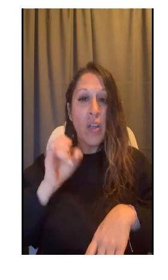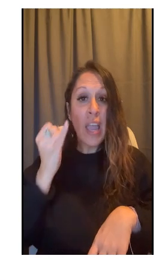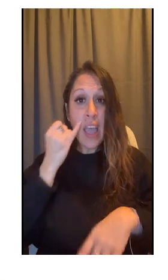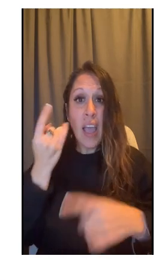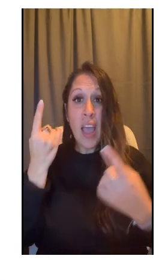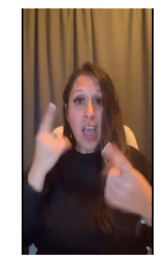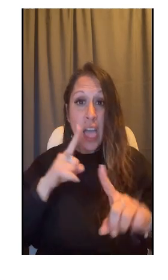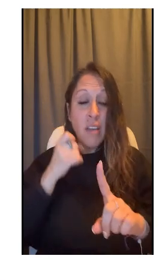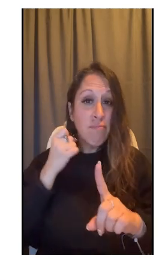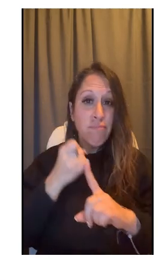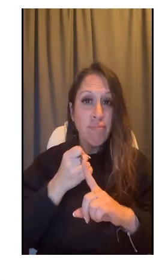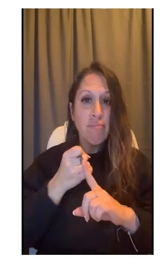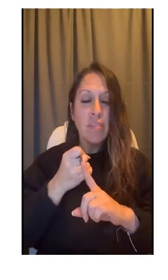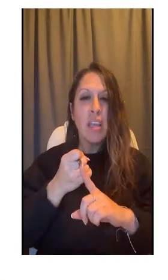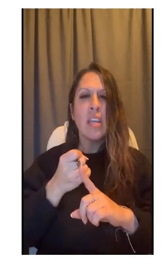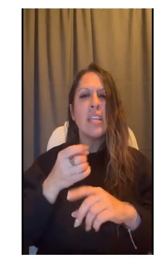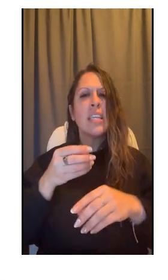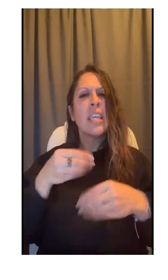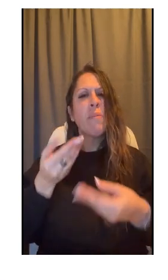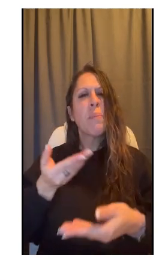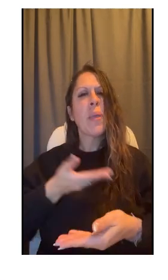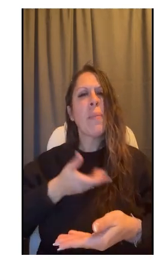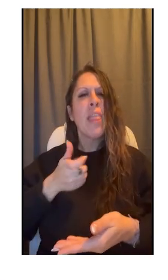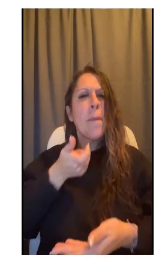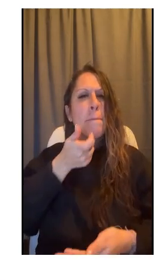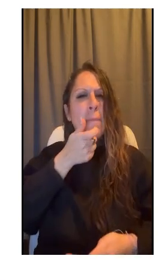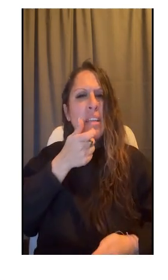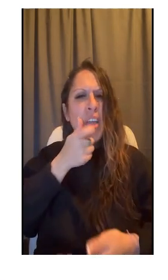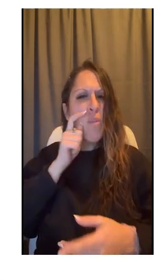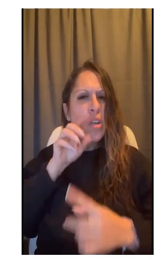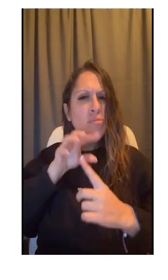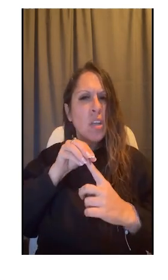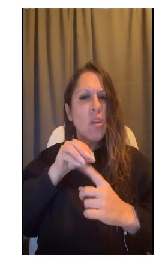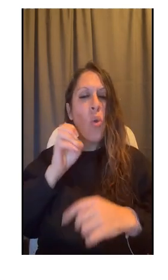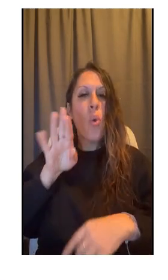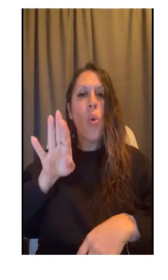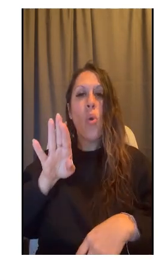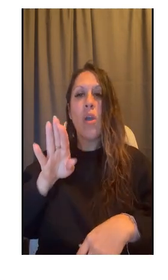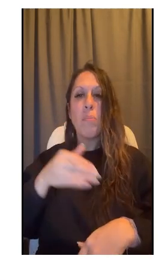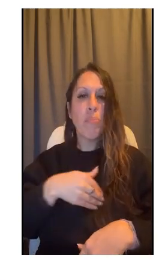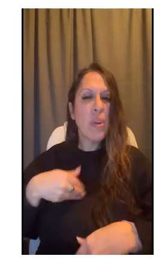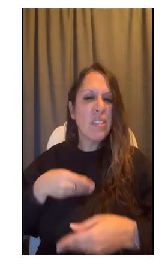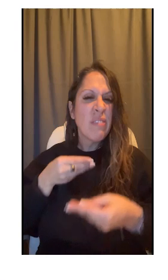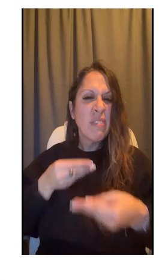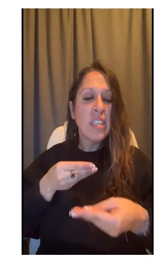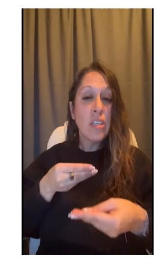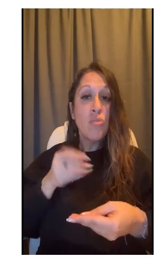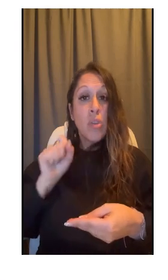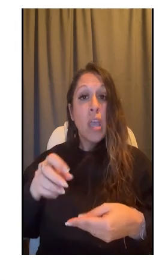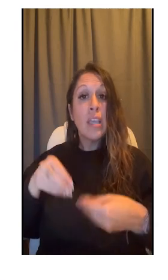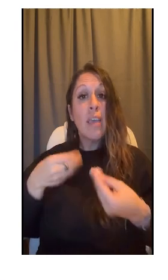If this does happen, just have your baby suck on something like a pacifier or breastfeed at the worst. You could apply some pressure